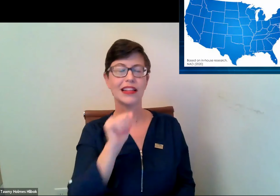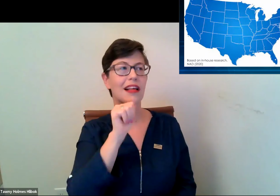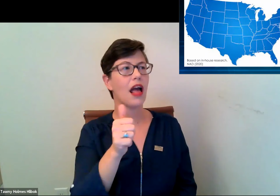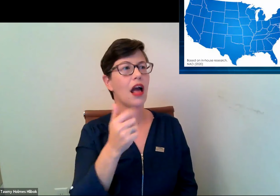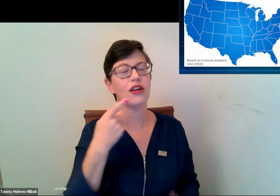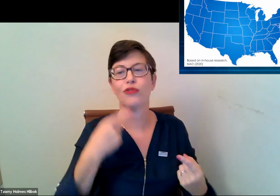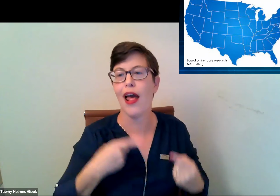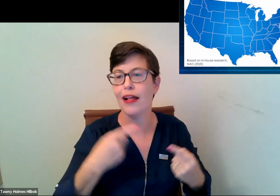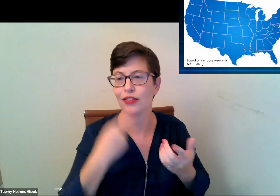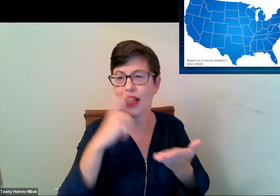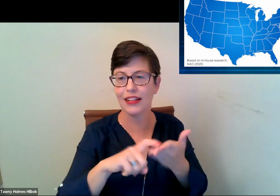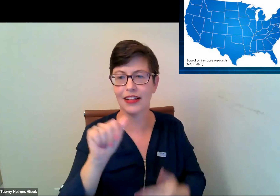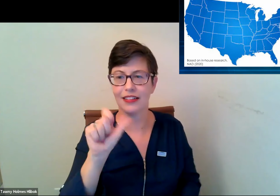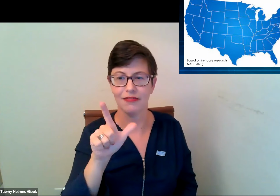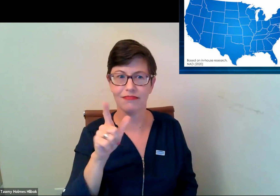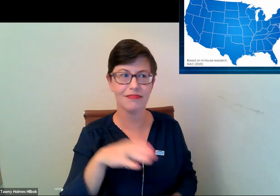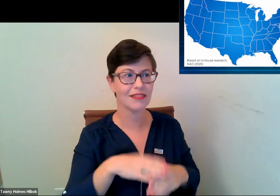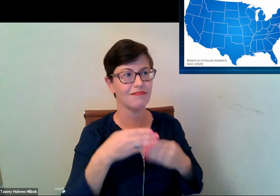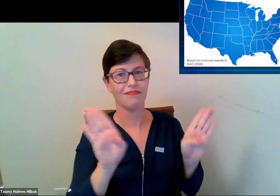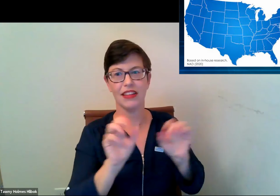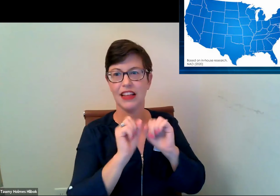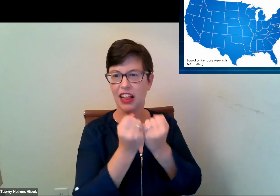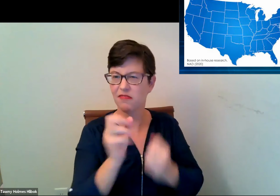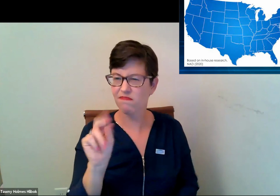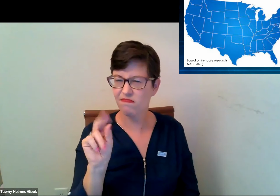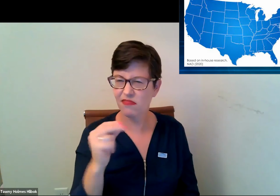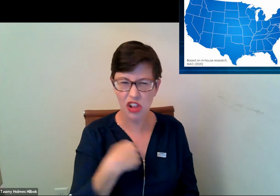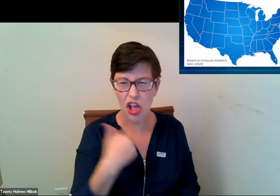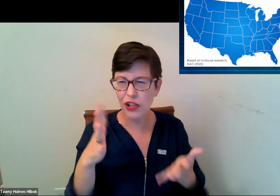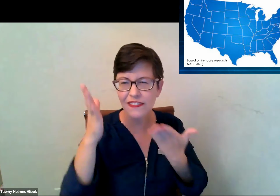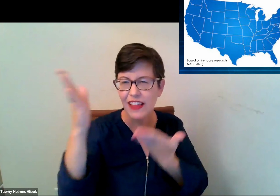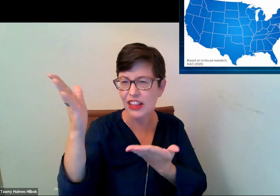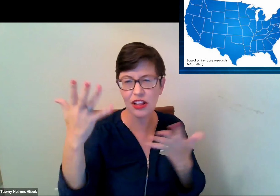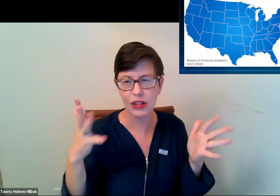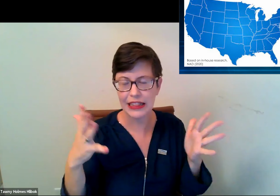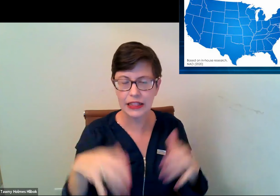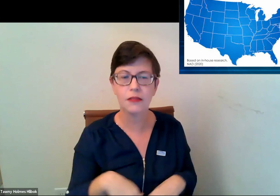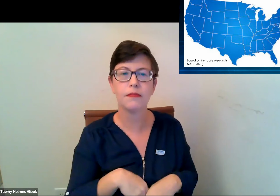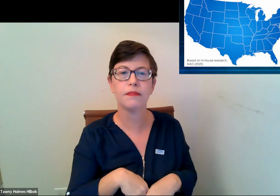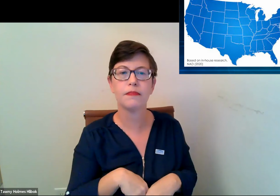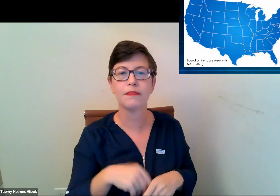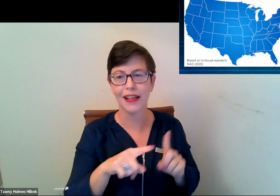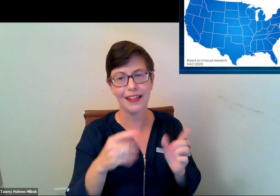So this will give you the larger context of the struggle for asl and greater society truly